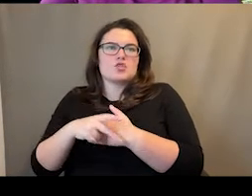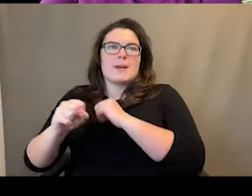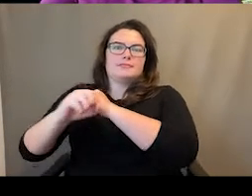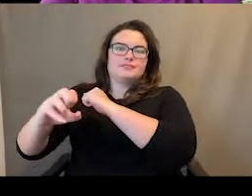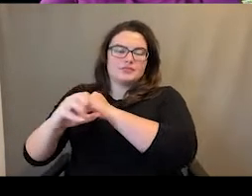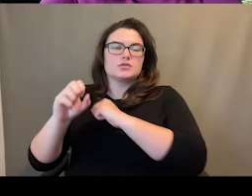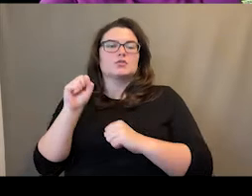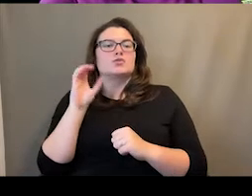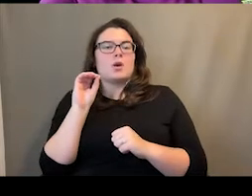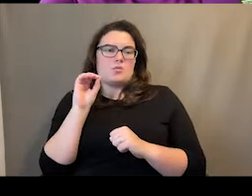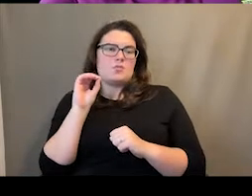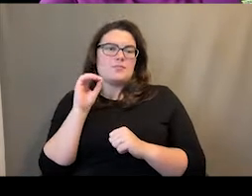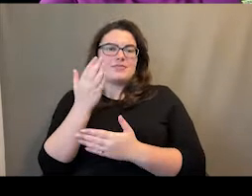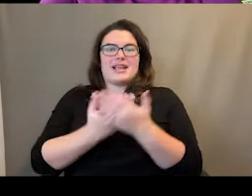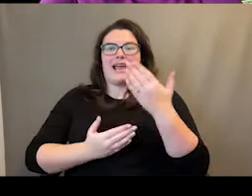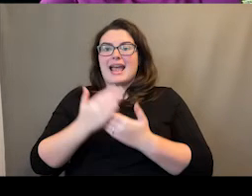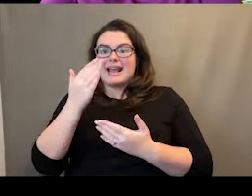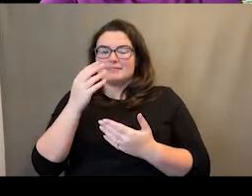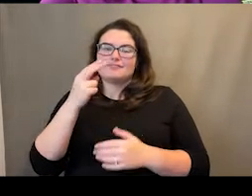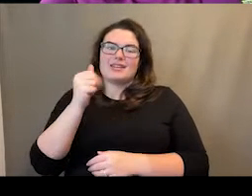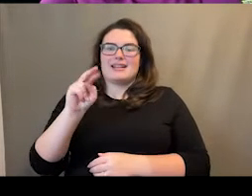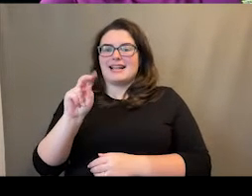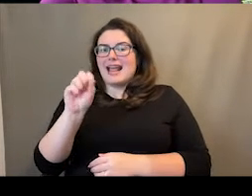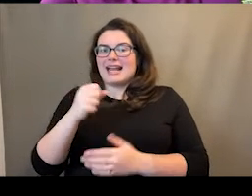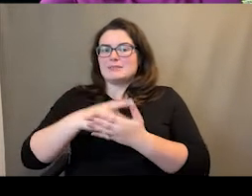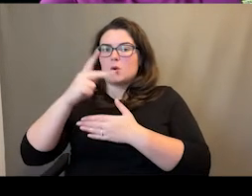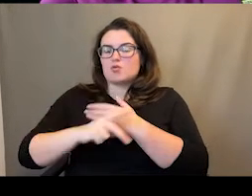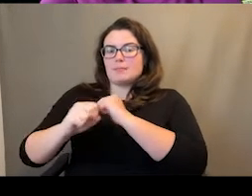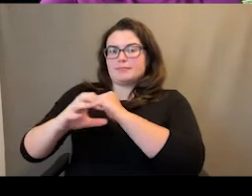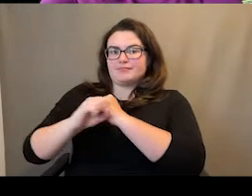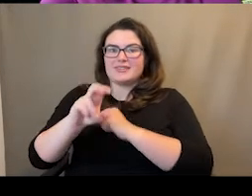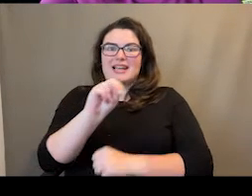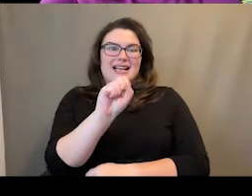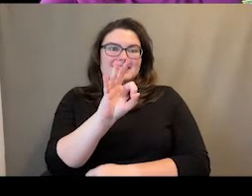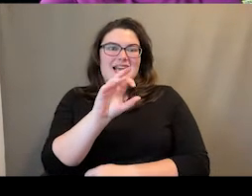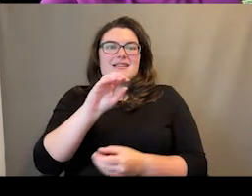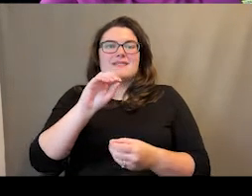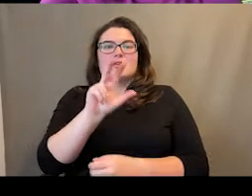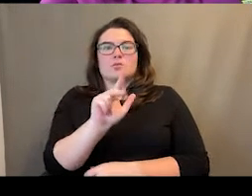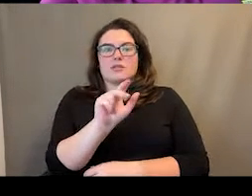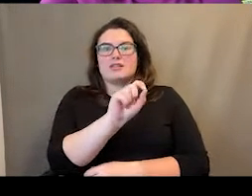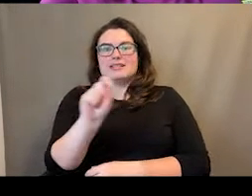The hands program solicitation is NSF number 23-568.